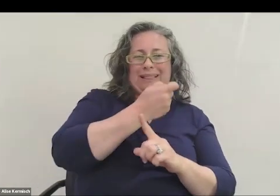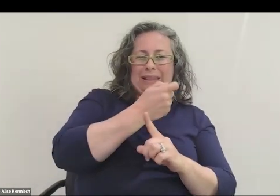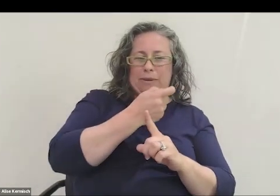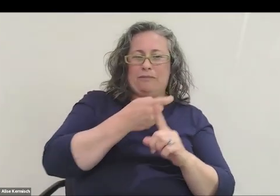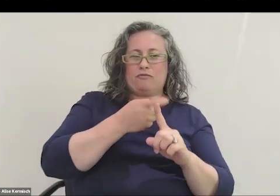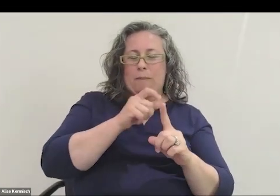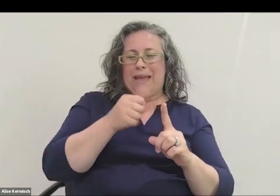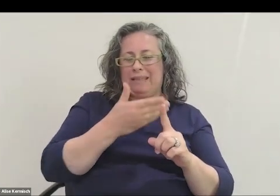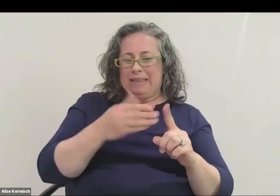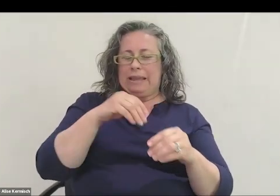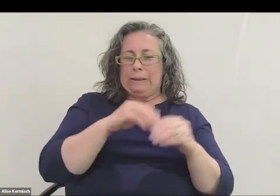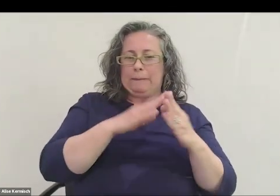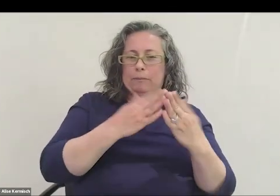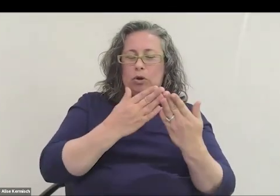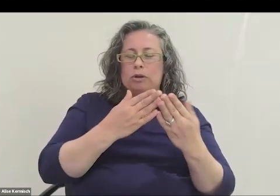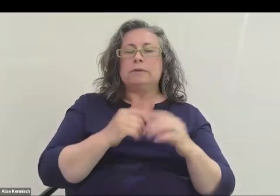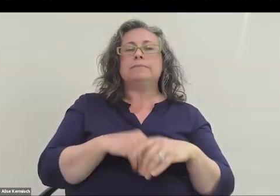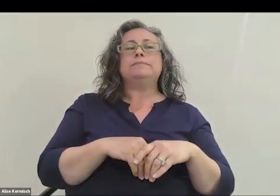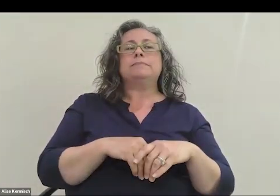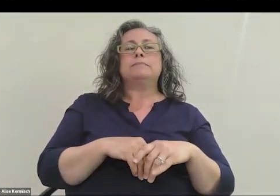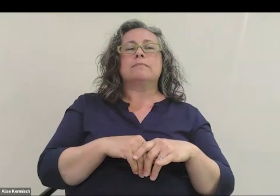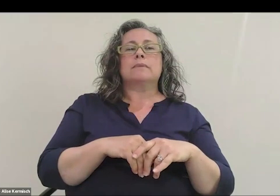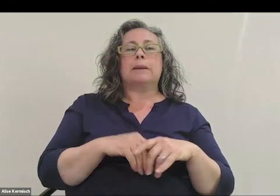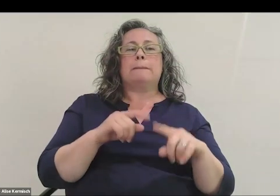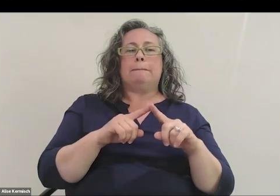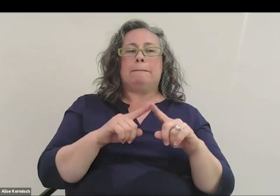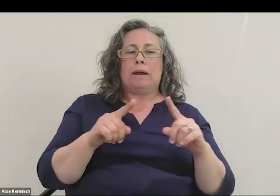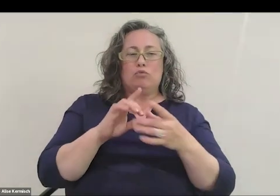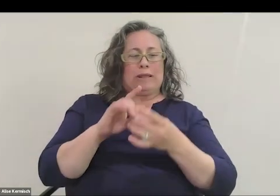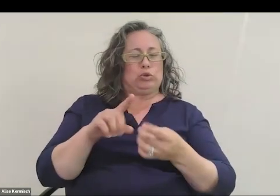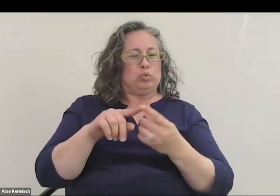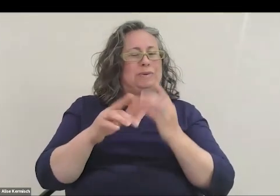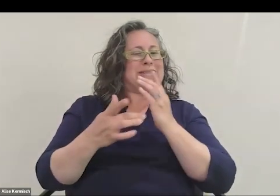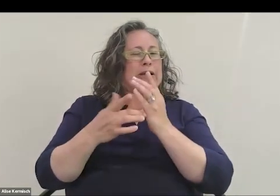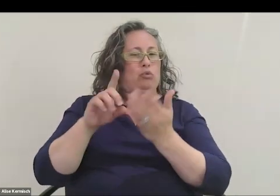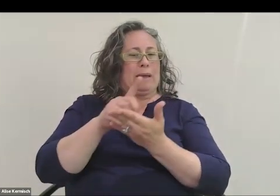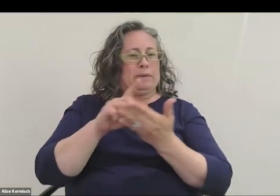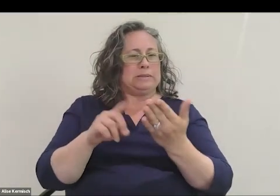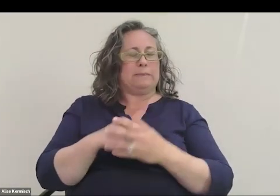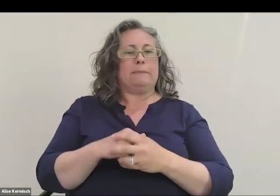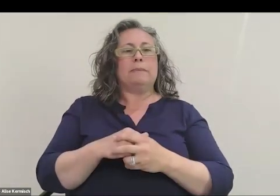in the book, but related to this concept of techno-ableism. In the context of disability technologies,